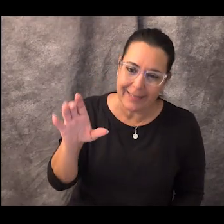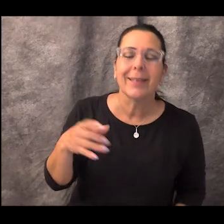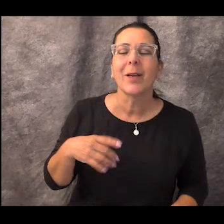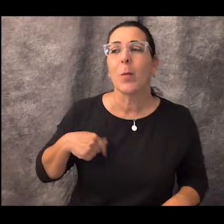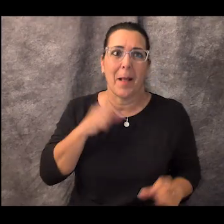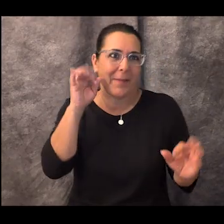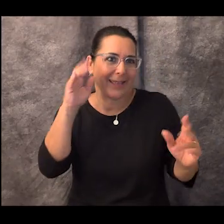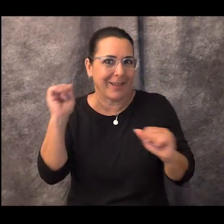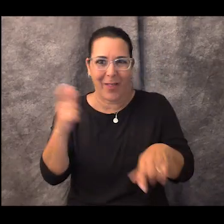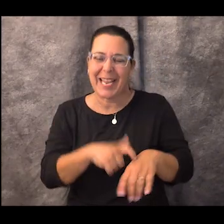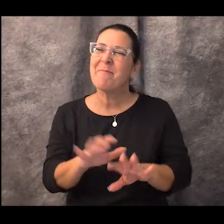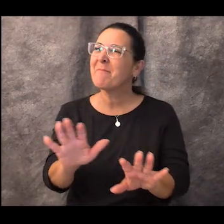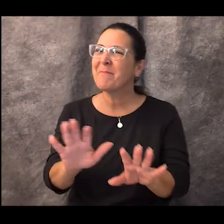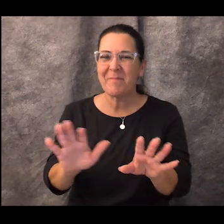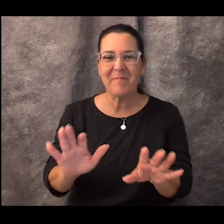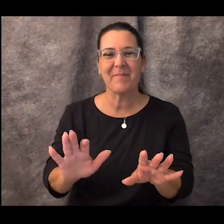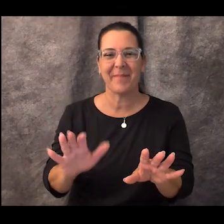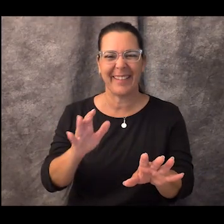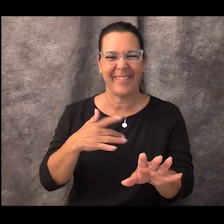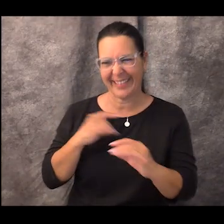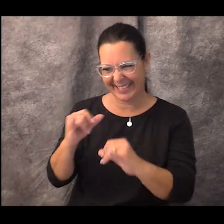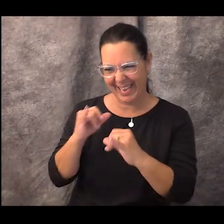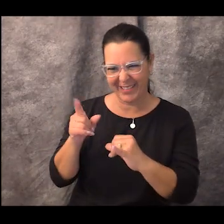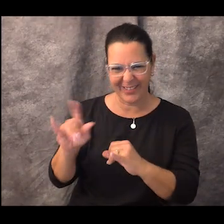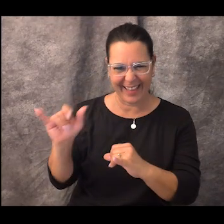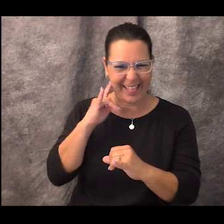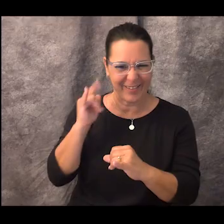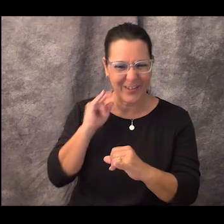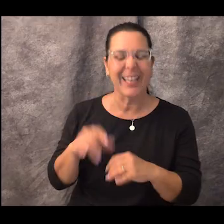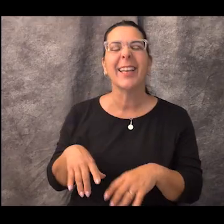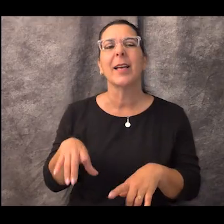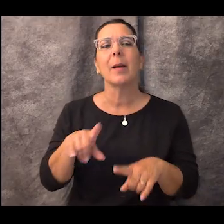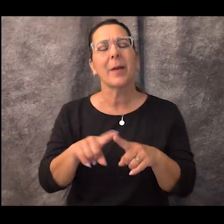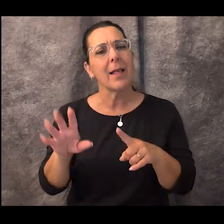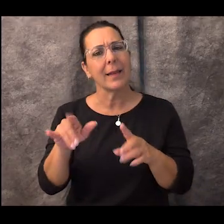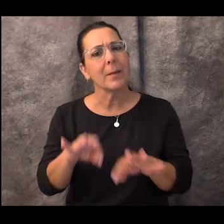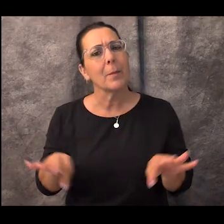But I think there are some important conversations that we need to have about how critical that is and what we do to protect it.